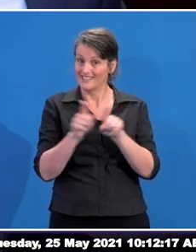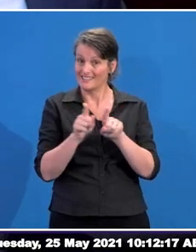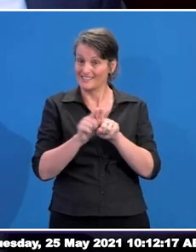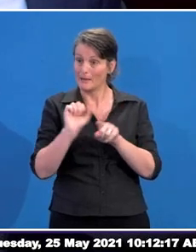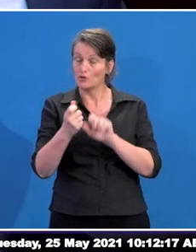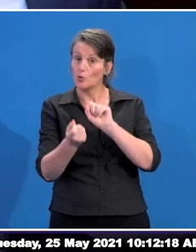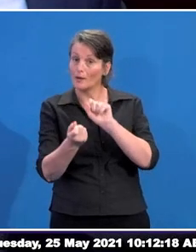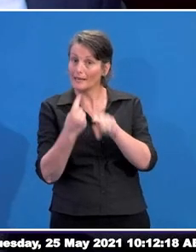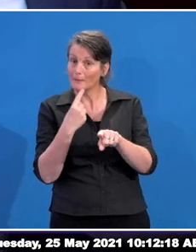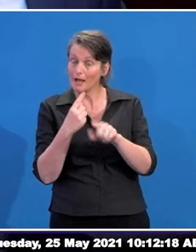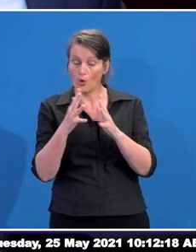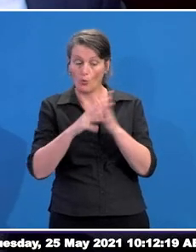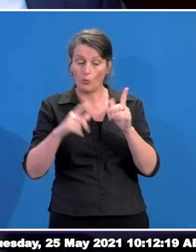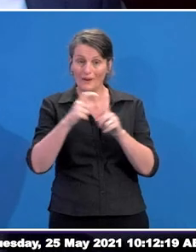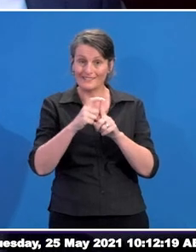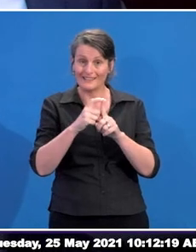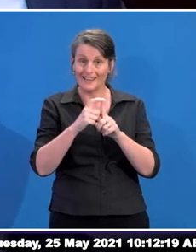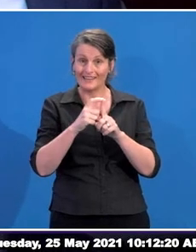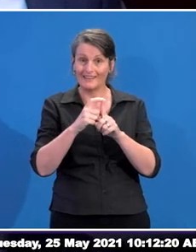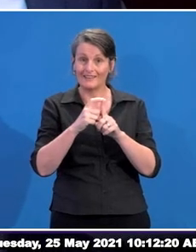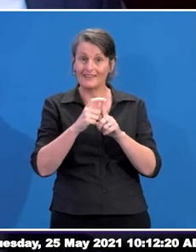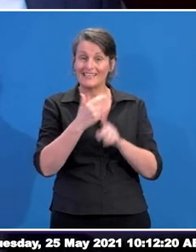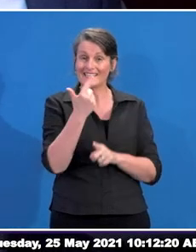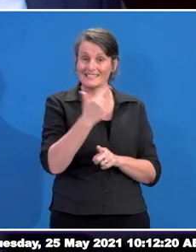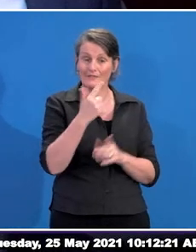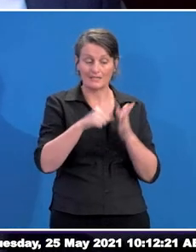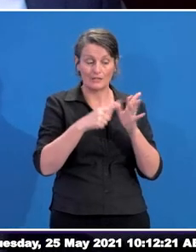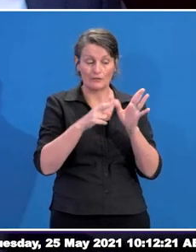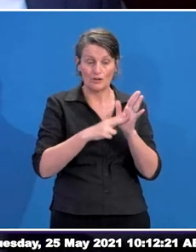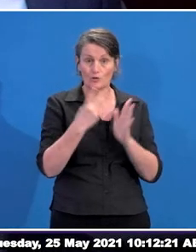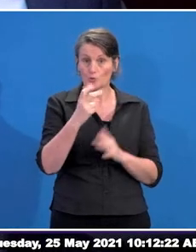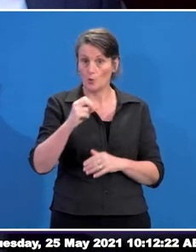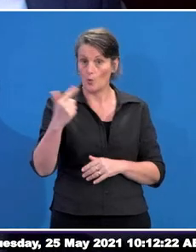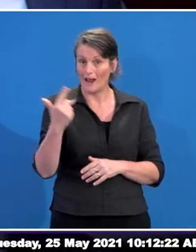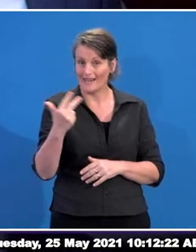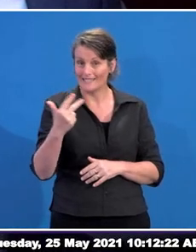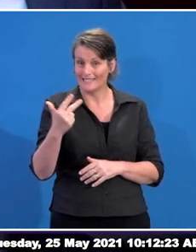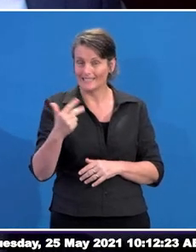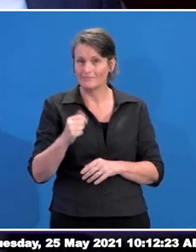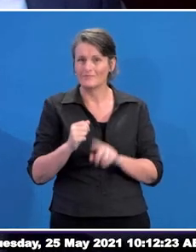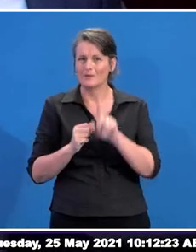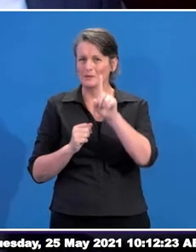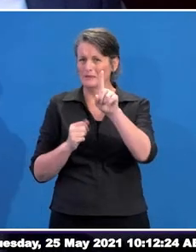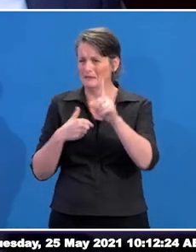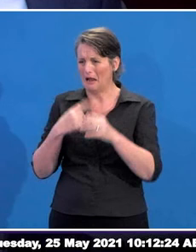of Wednesday, the 17th of January 2018? I will just take a moment to have a look at it.